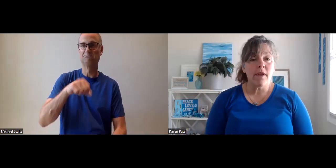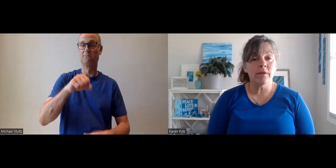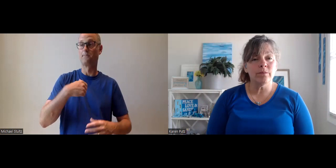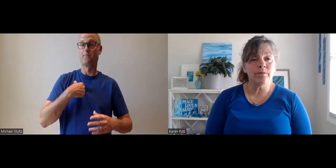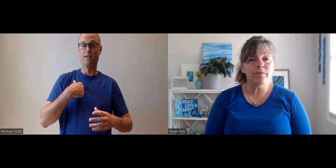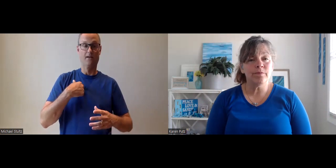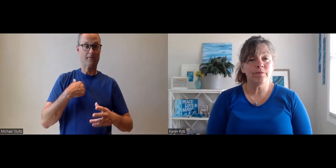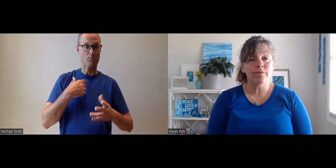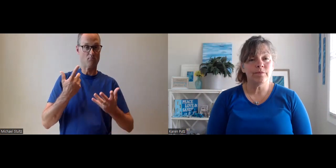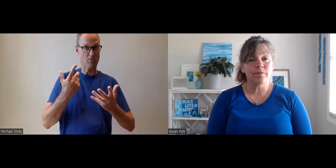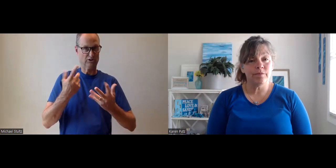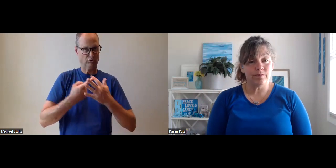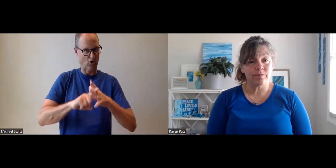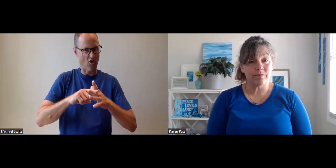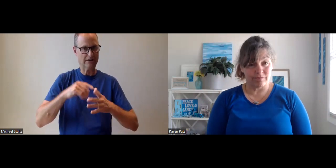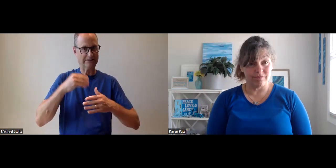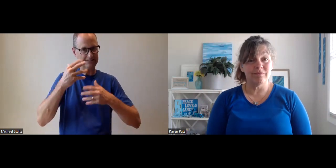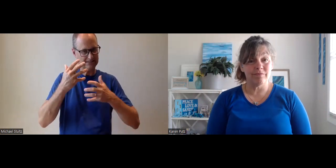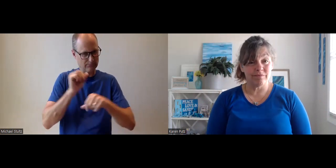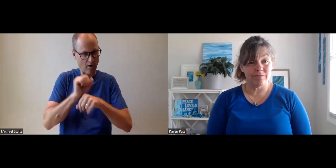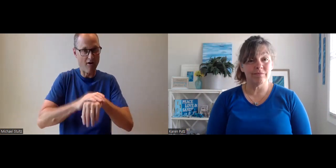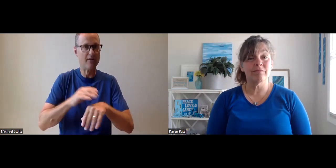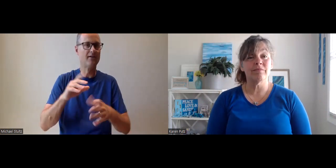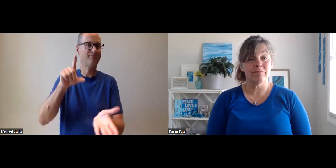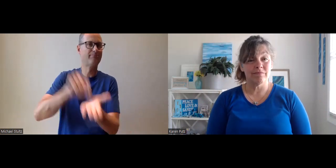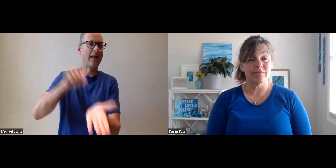the Canada. Why do you wanna go there?